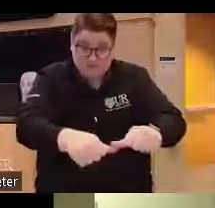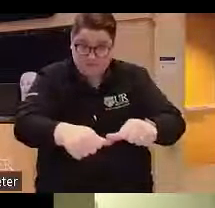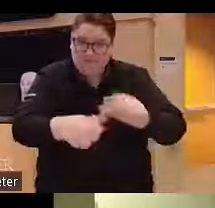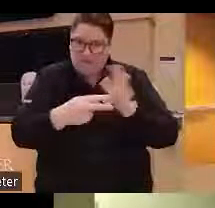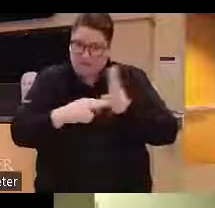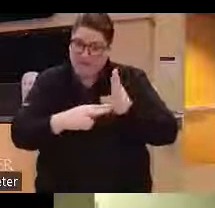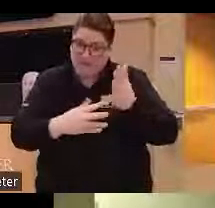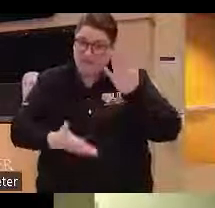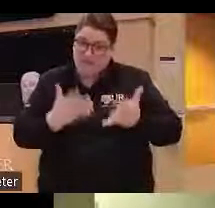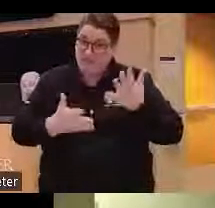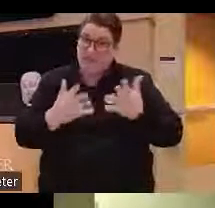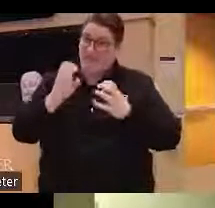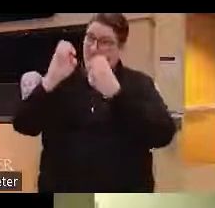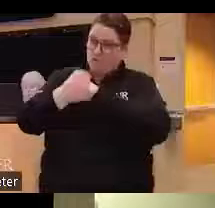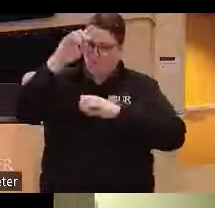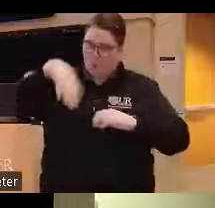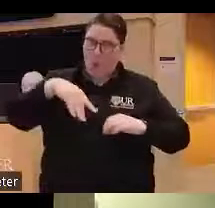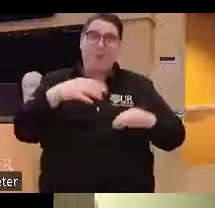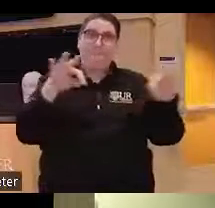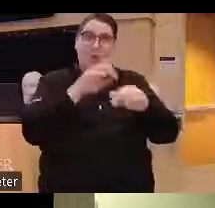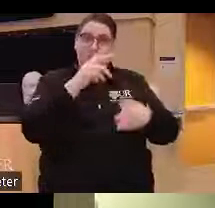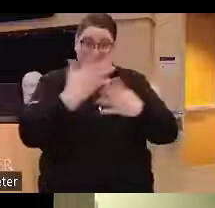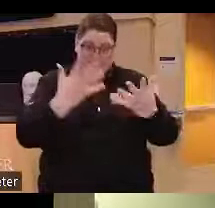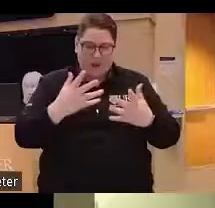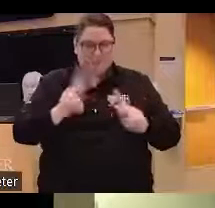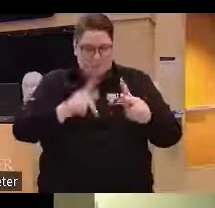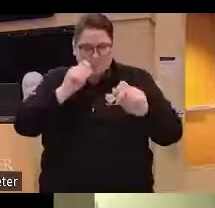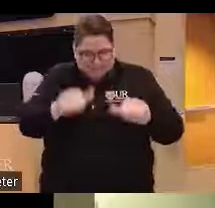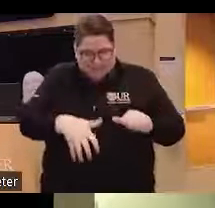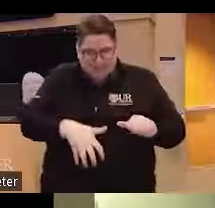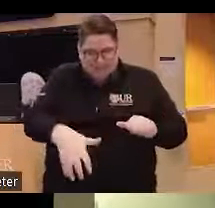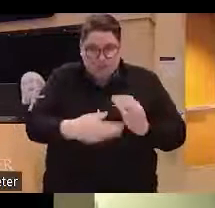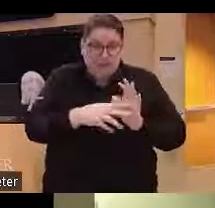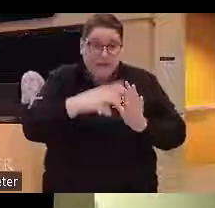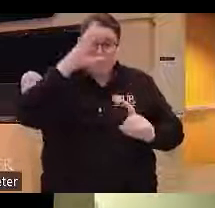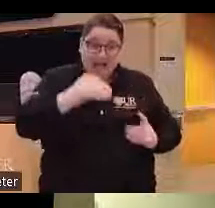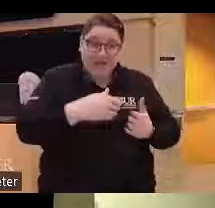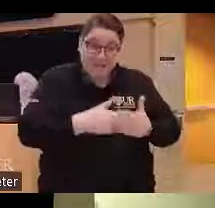in that way um but these things are seen across species now there's another complexity that I